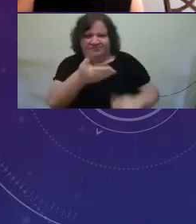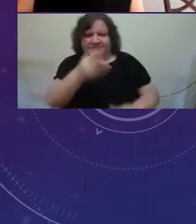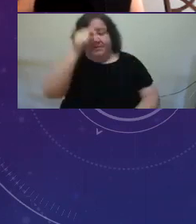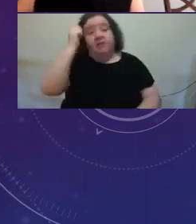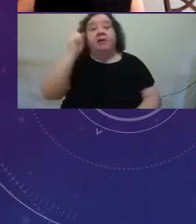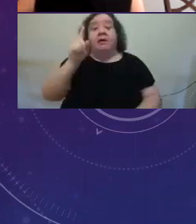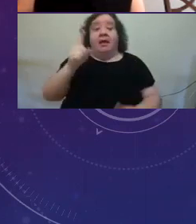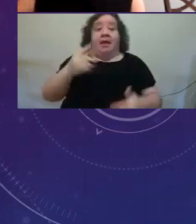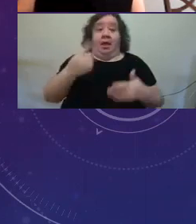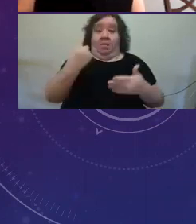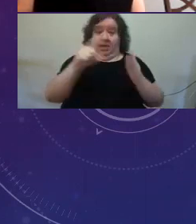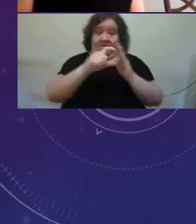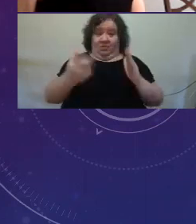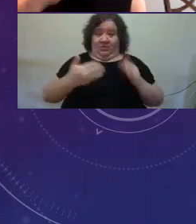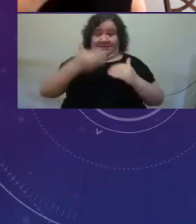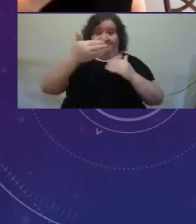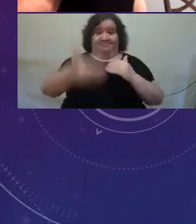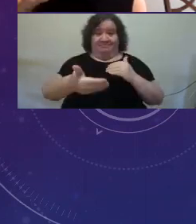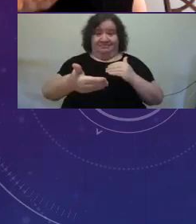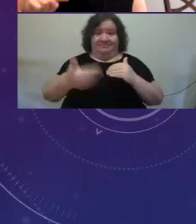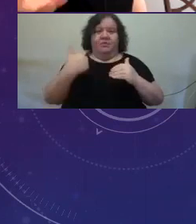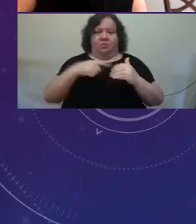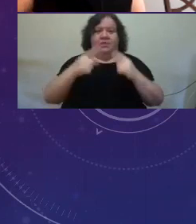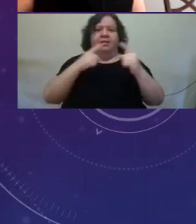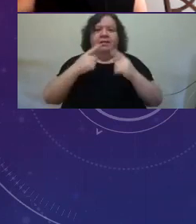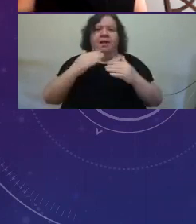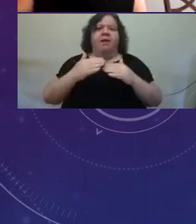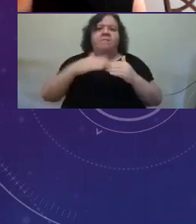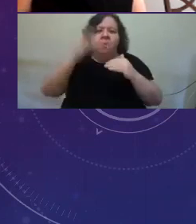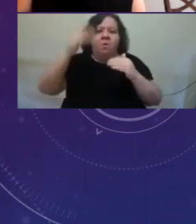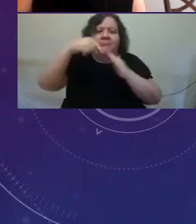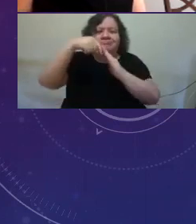good question join us next week to find out and the